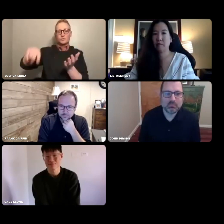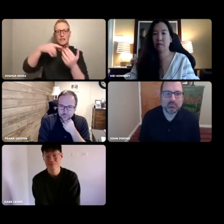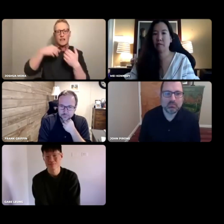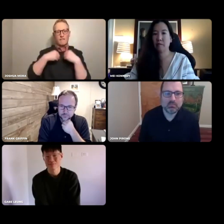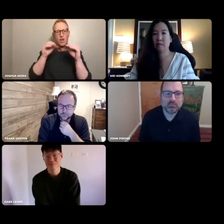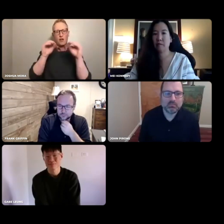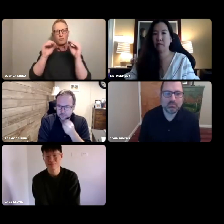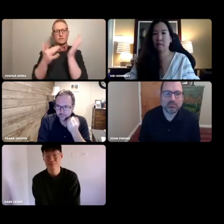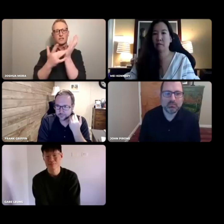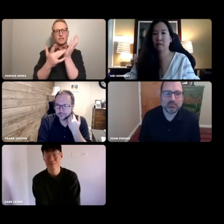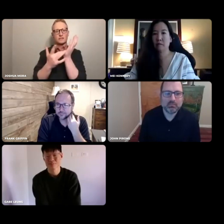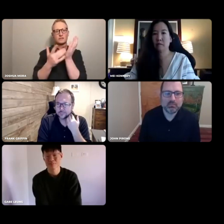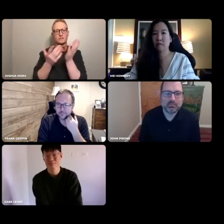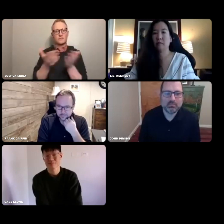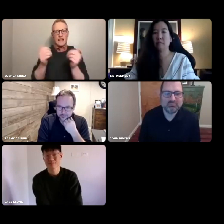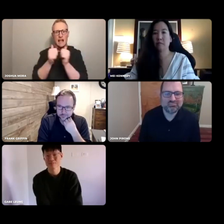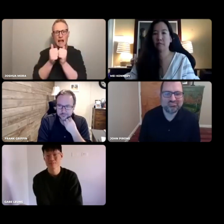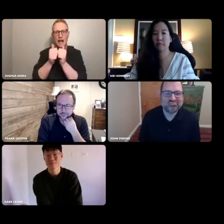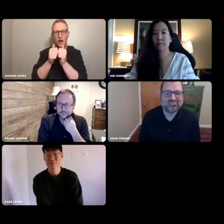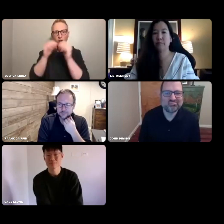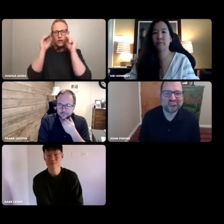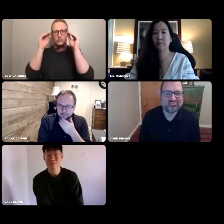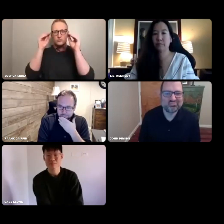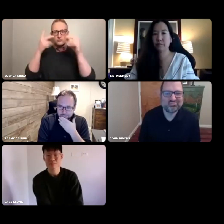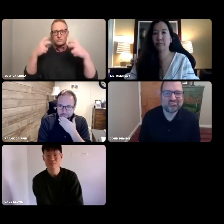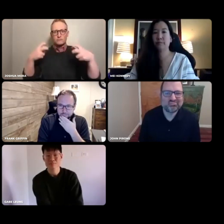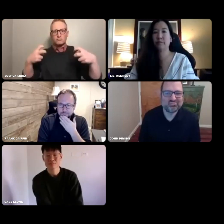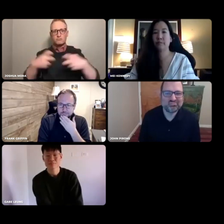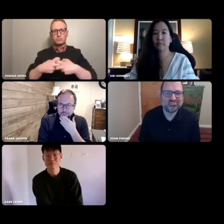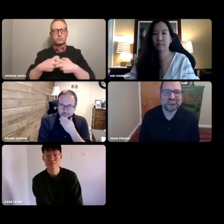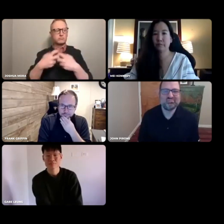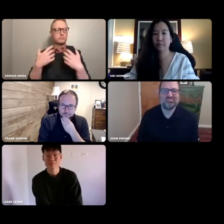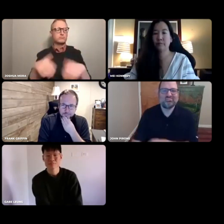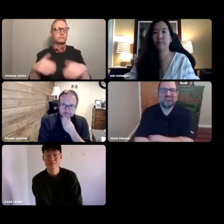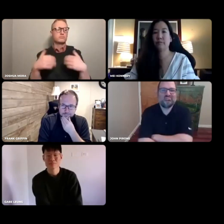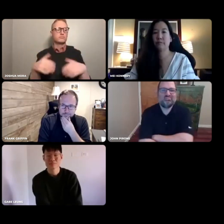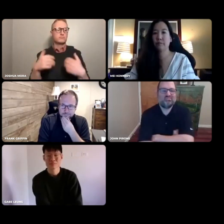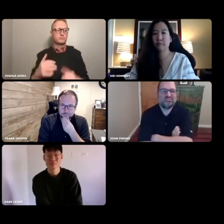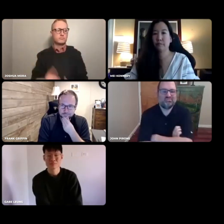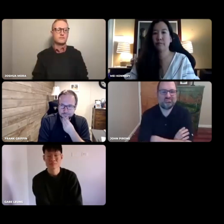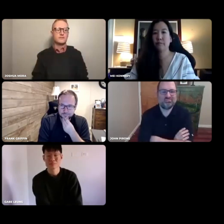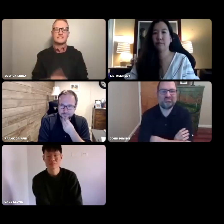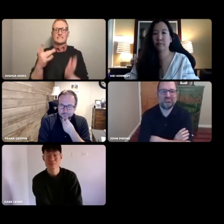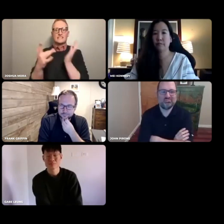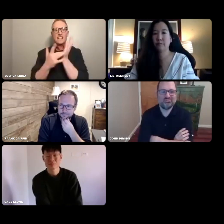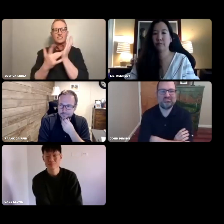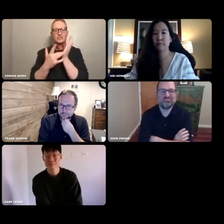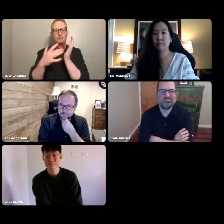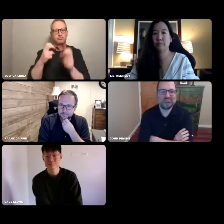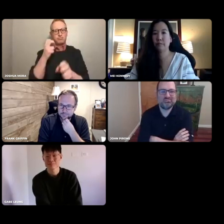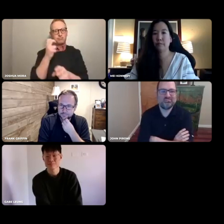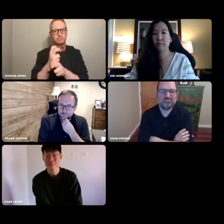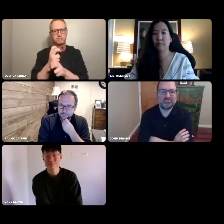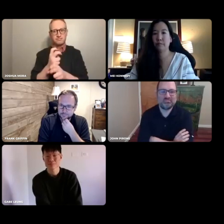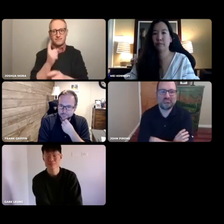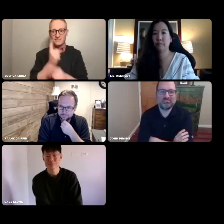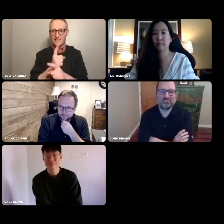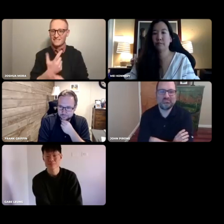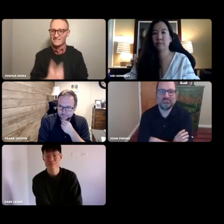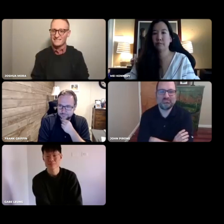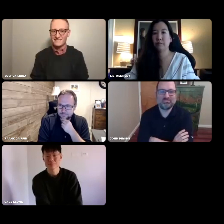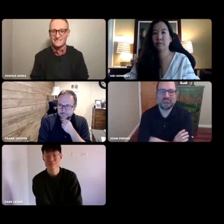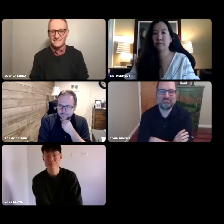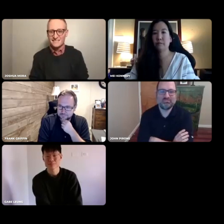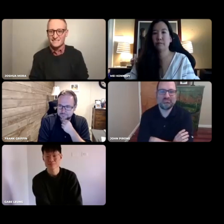There are students that lack the resources like homework, computers, an internet connection.